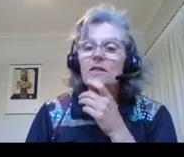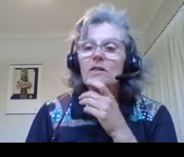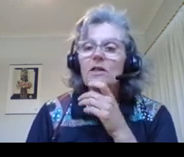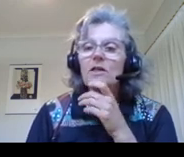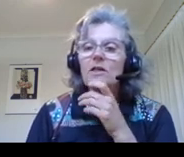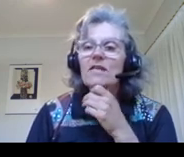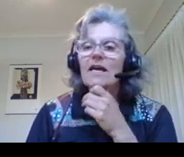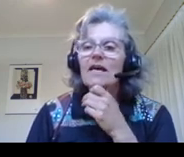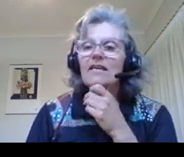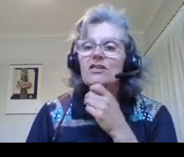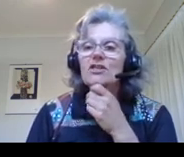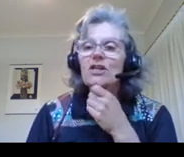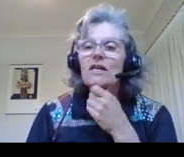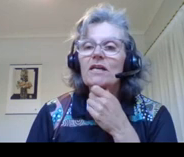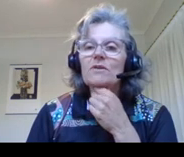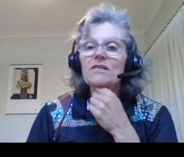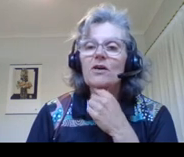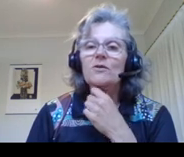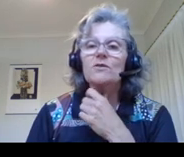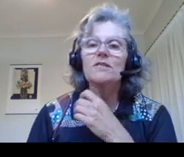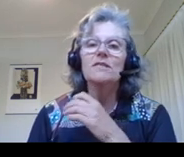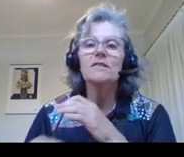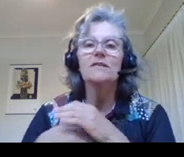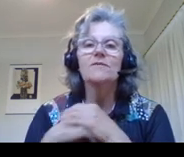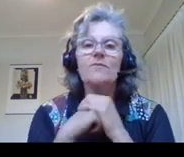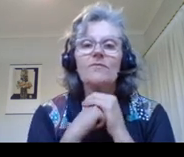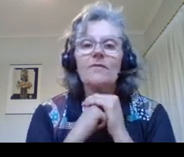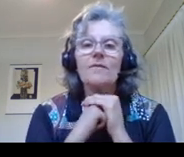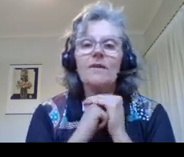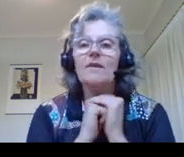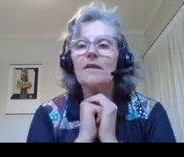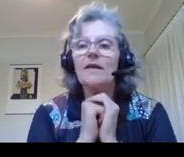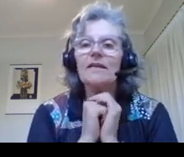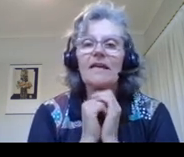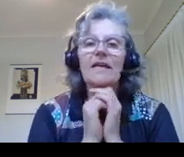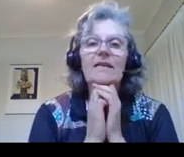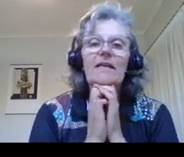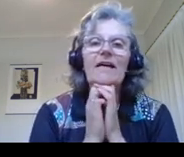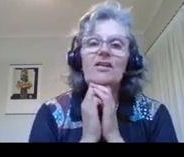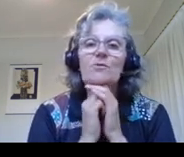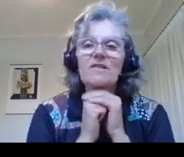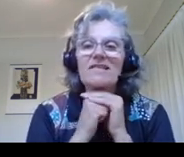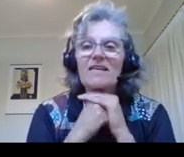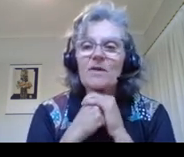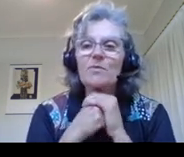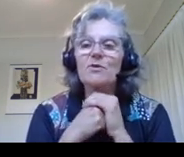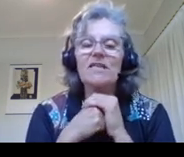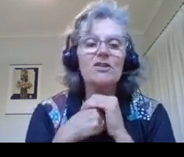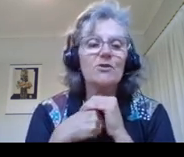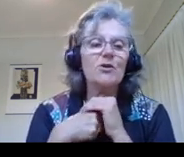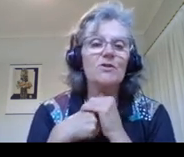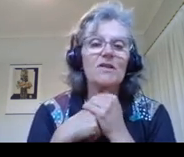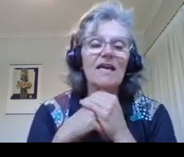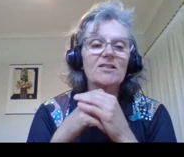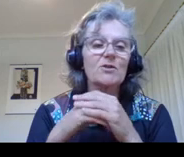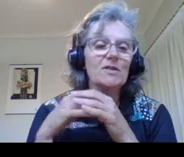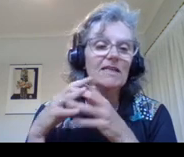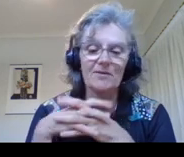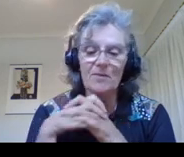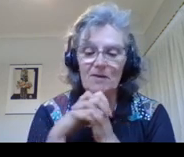close that and share the results again 100 people said true so that's good Lydia people